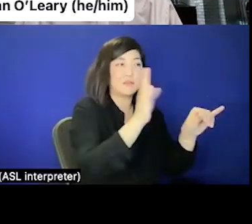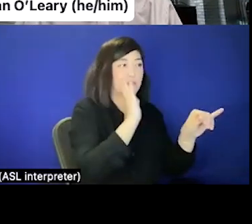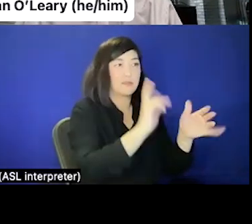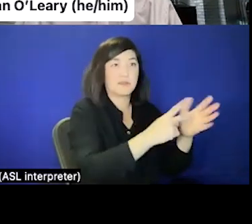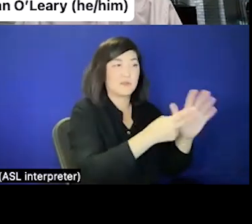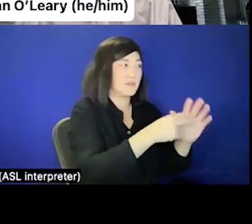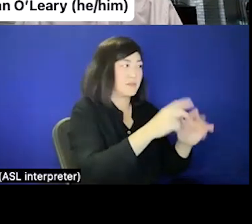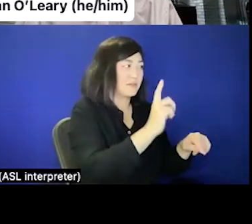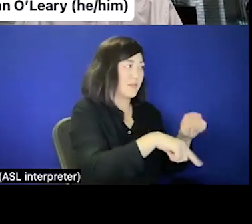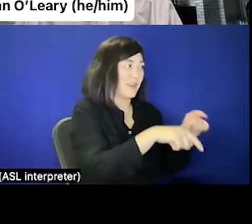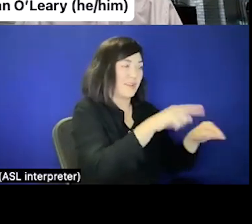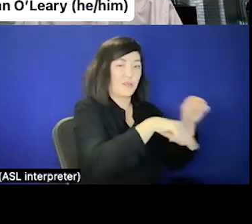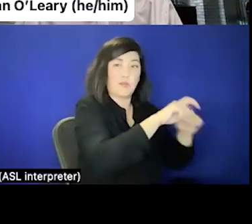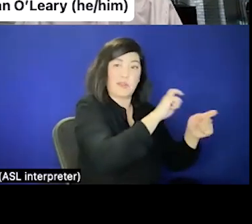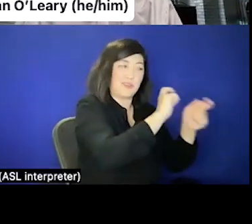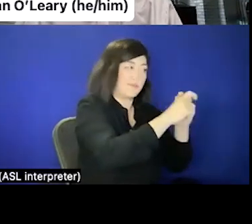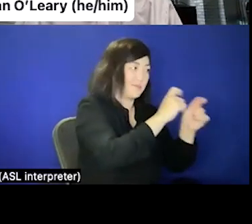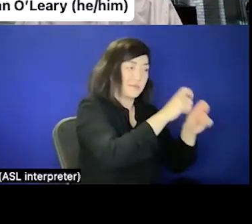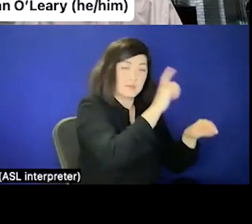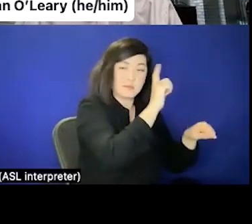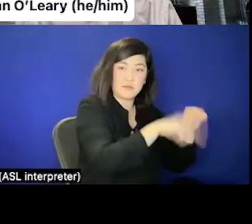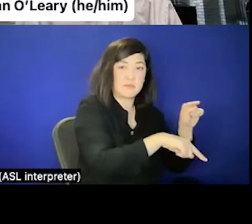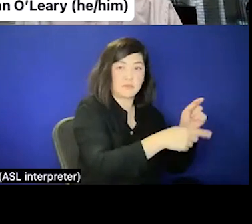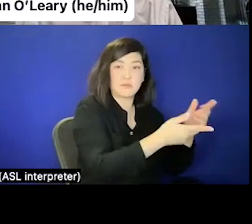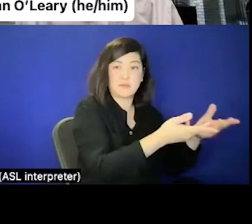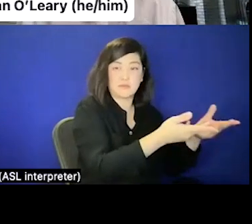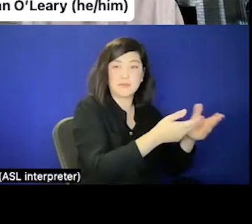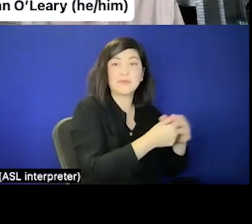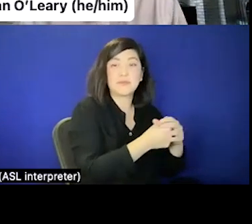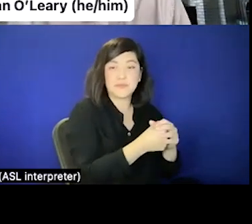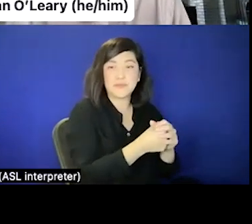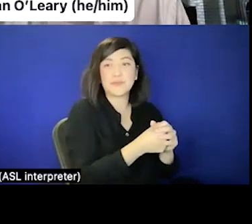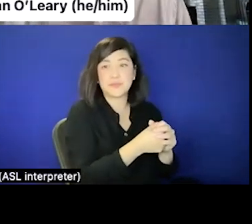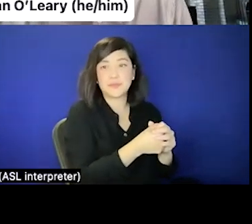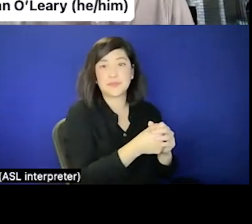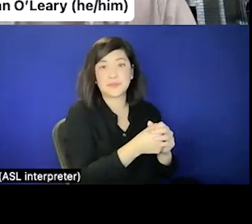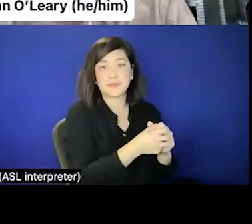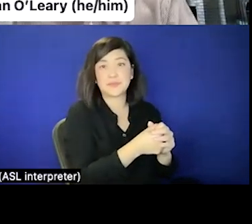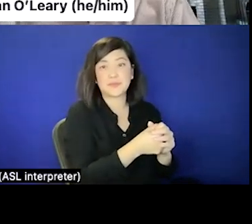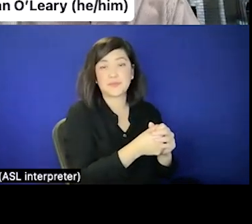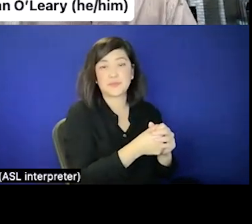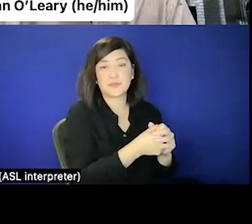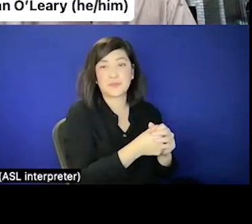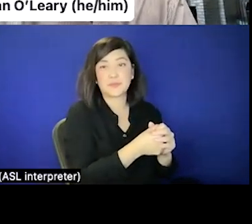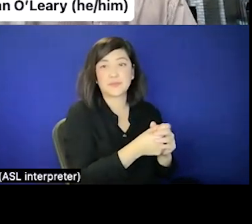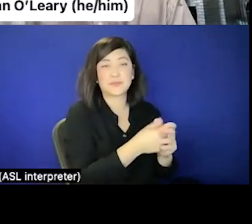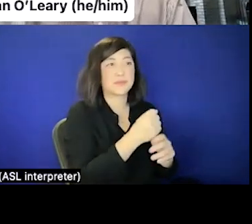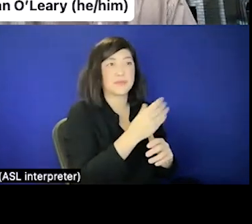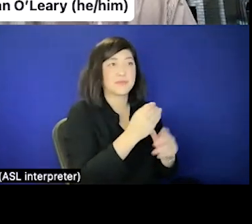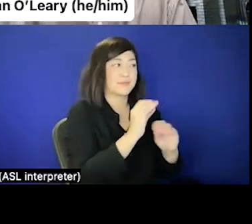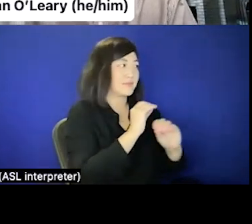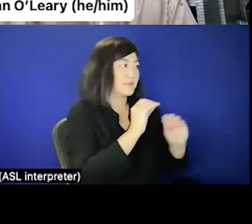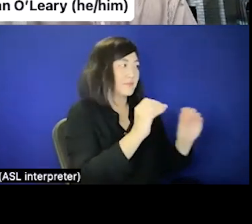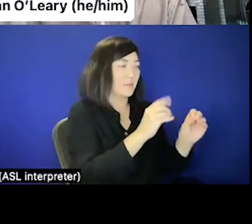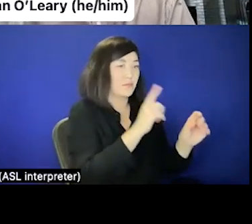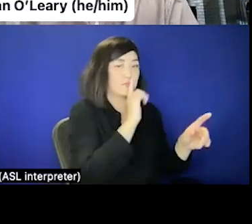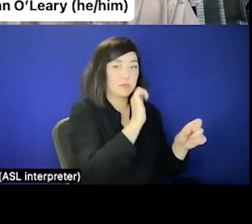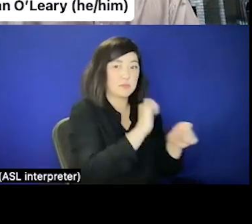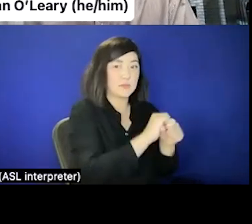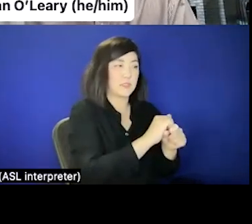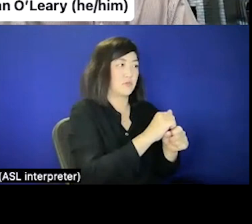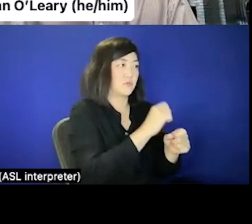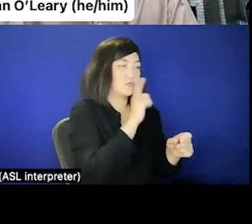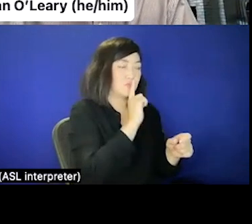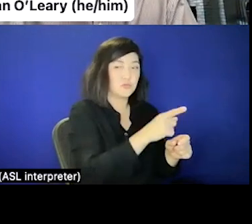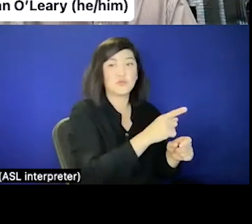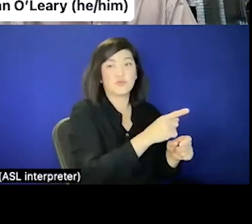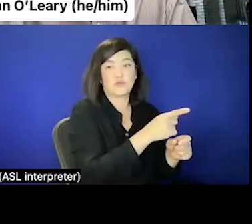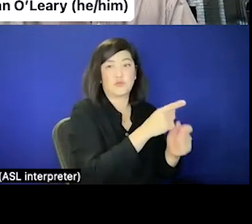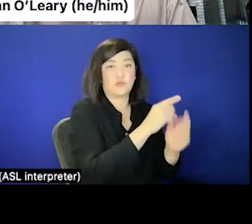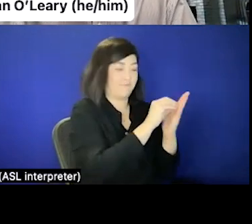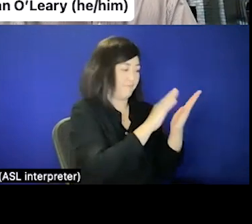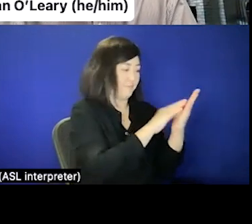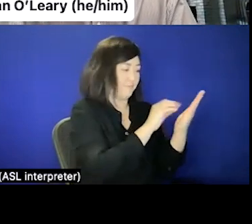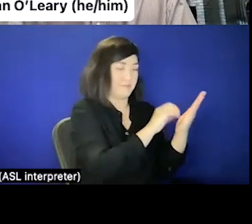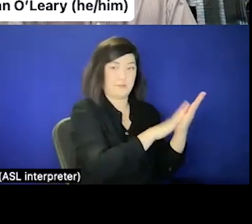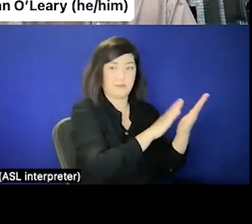or absolutely authoritative record. And I think we have an opportunity to create what would be a